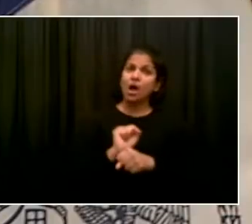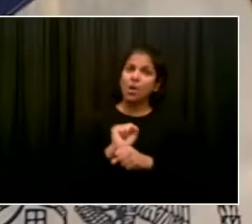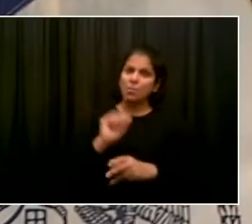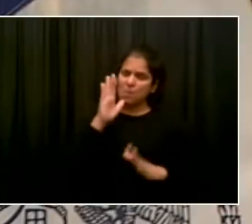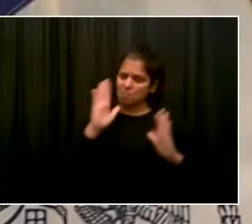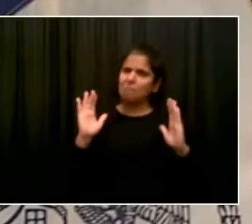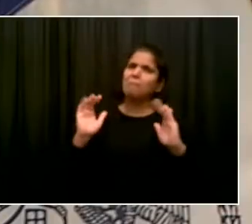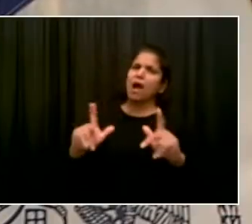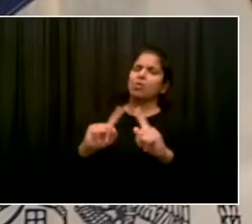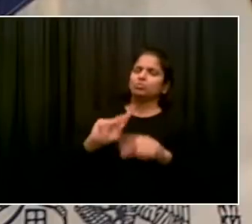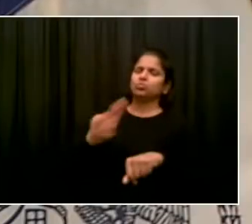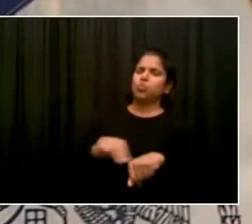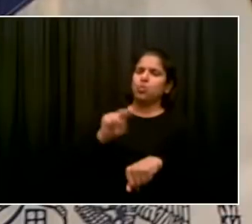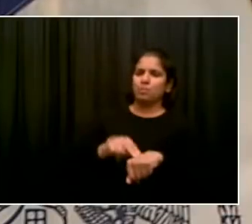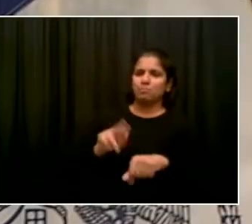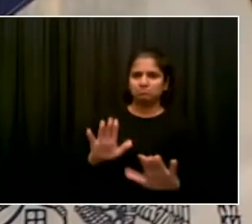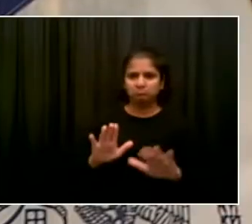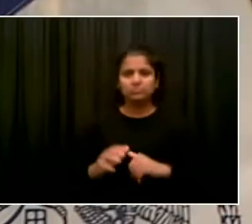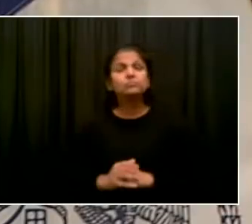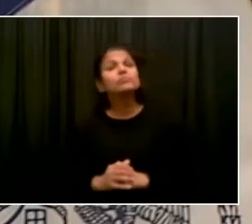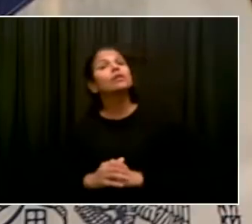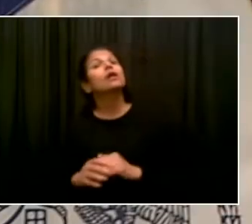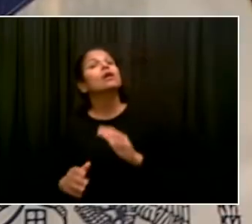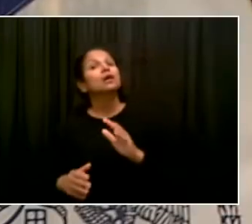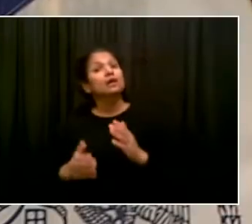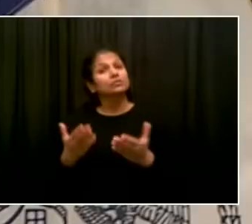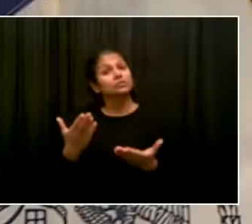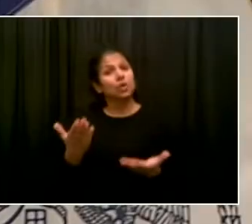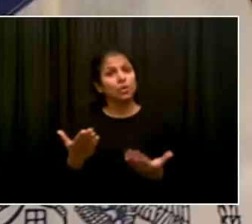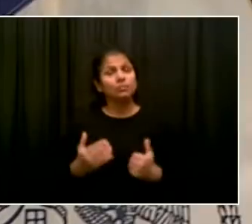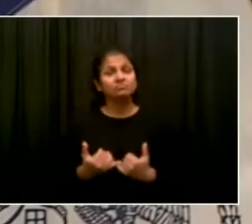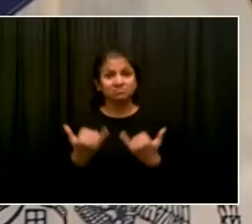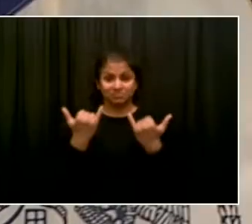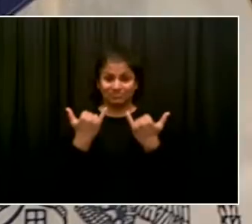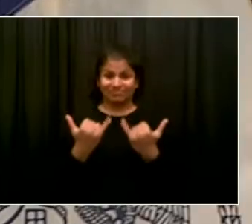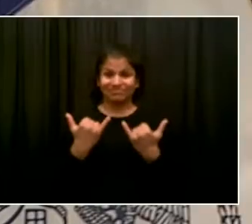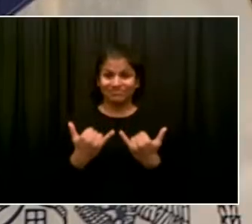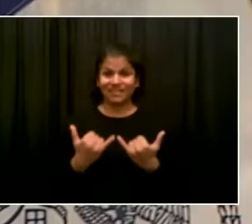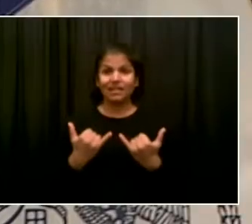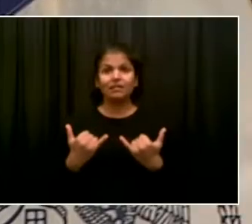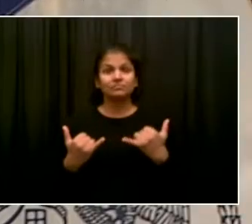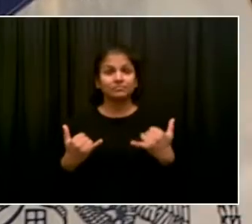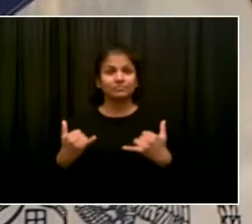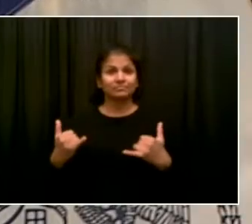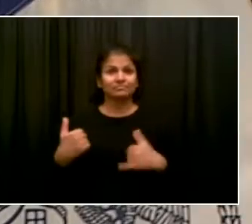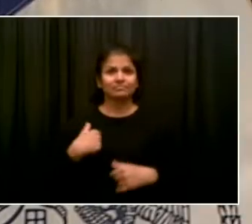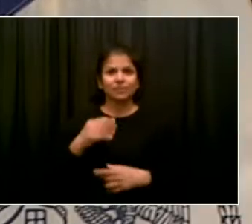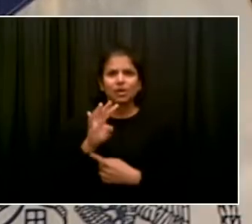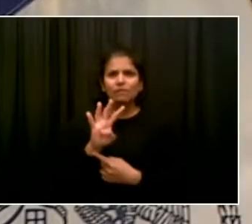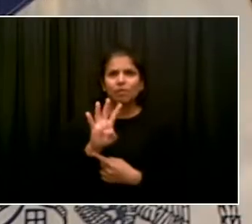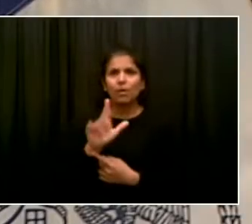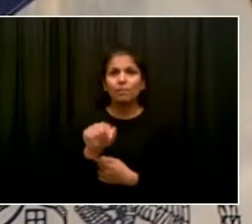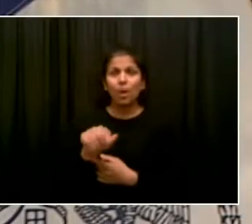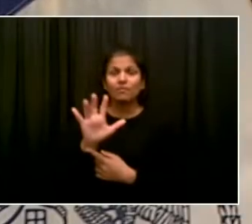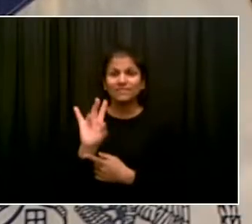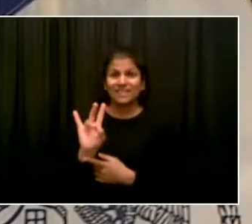DISRUPTED, IT UNDERMINES BUSINESS TRAVEL, OF COURSE IT WLLI HAVE AN IMPACT, MORE THAN ANY OTHER PLACES BUT THOSE JO BS WILL COME BACK. THERE'S NO QUESTION IN MY MIND. BEFO TREH E